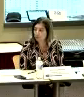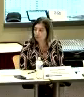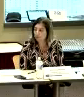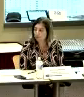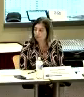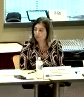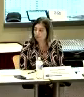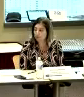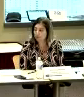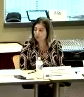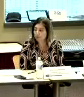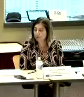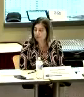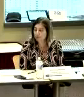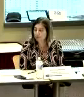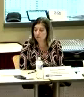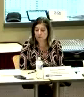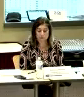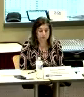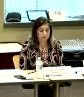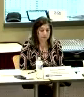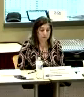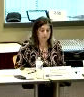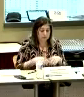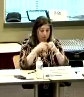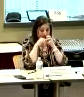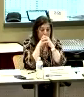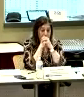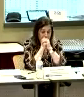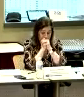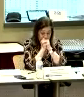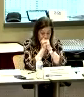She was smart, clear, good listener, a wonderful contributor.